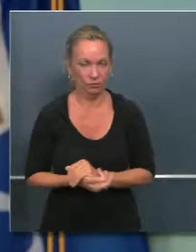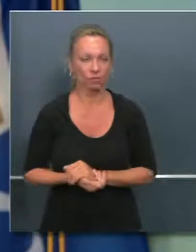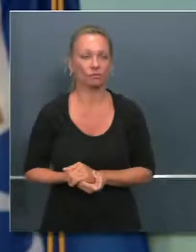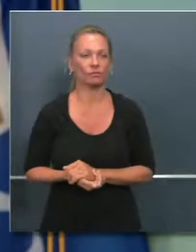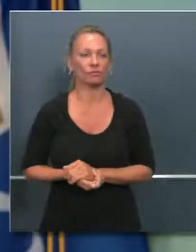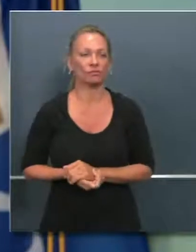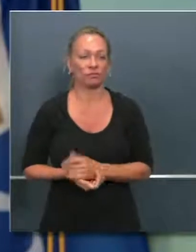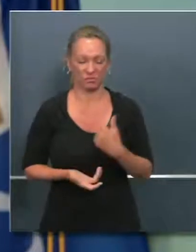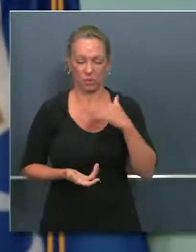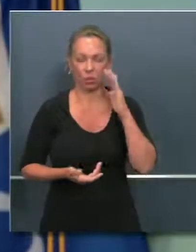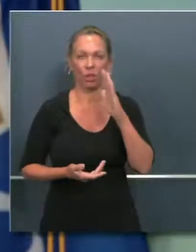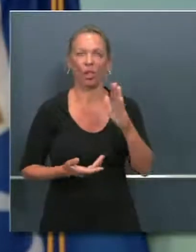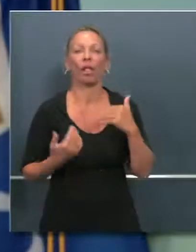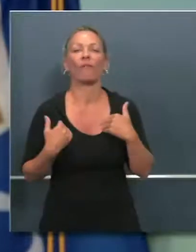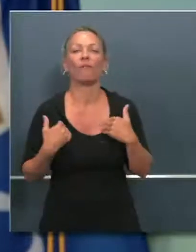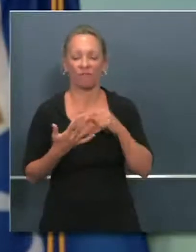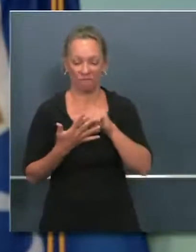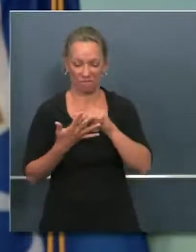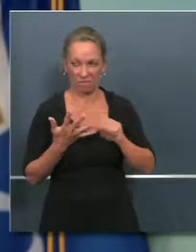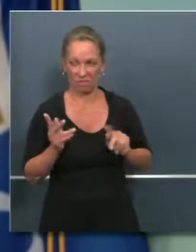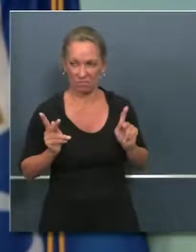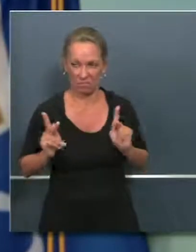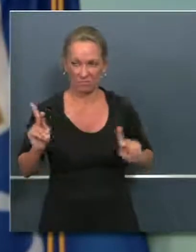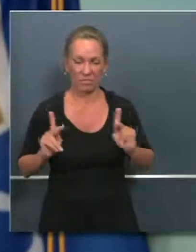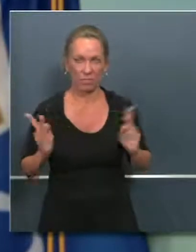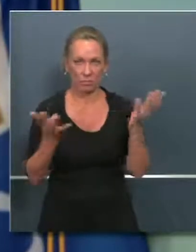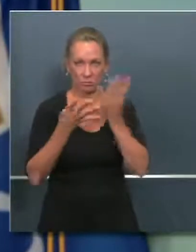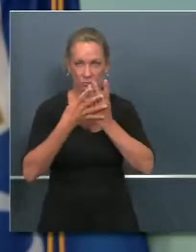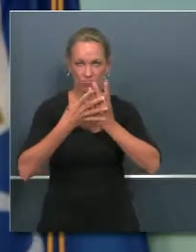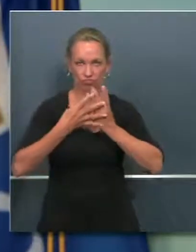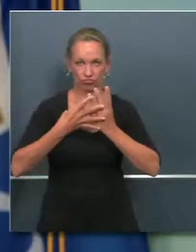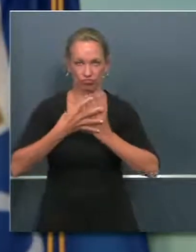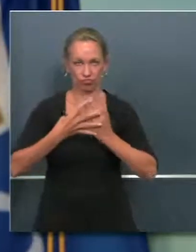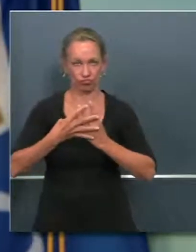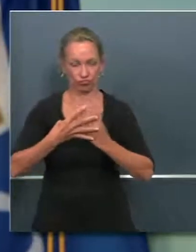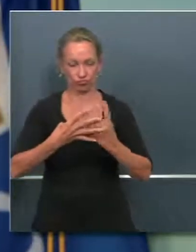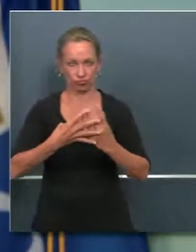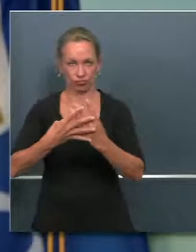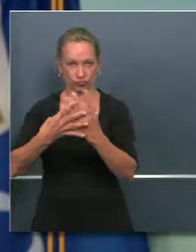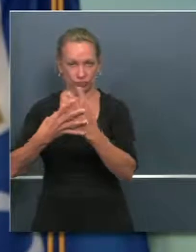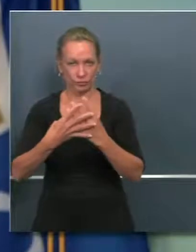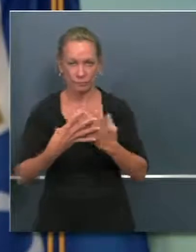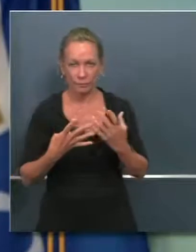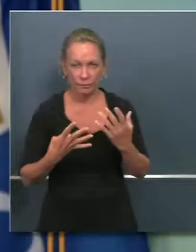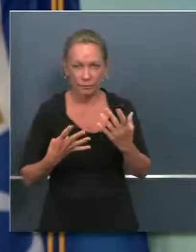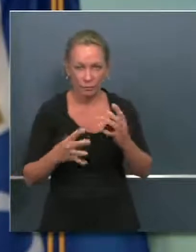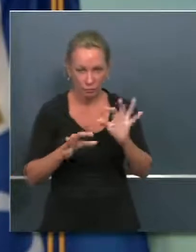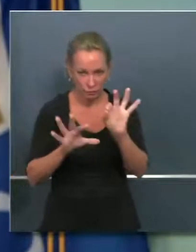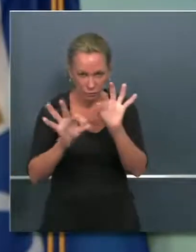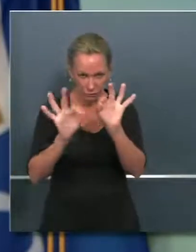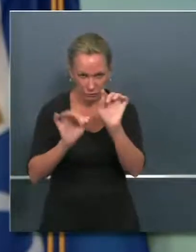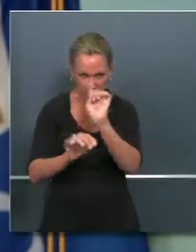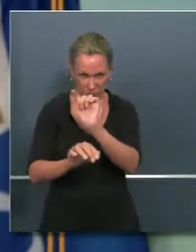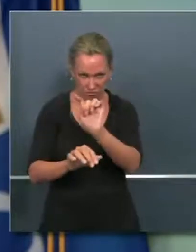for that protocol and early release within 180 days non non non non sex offenders that we have